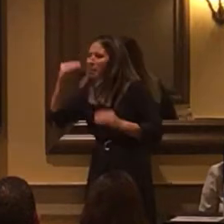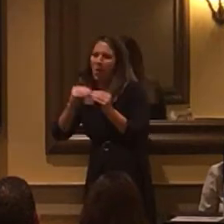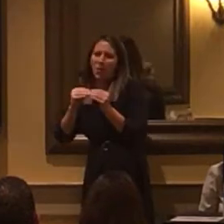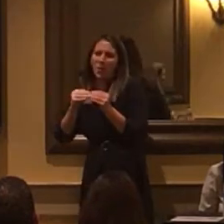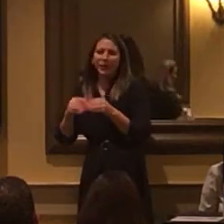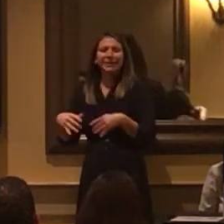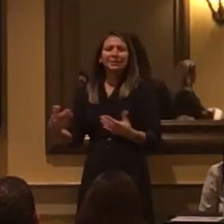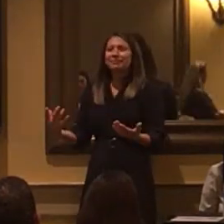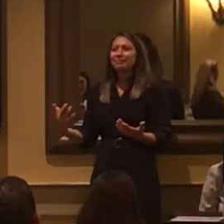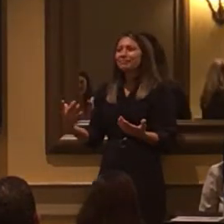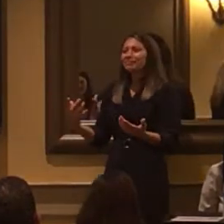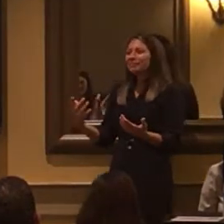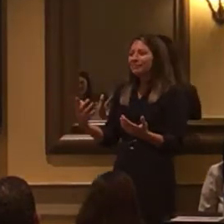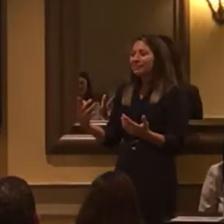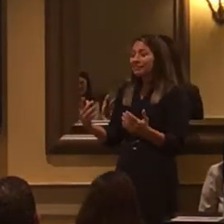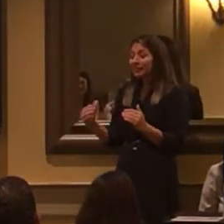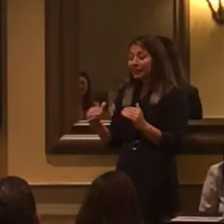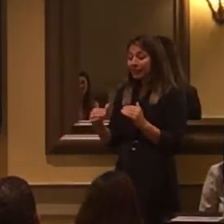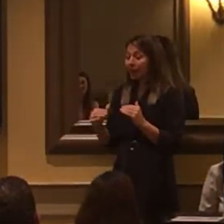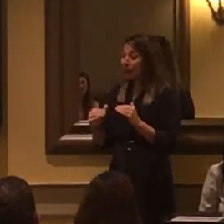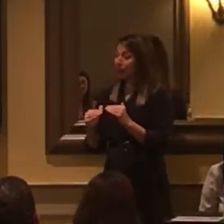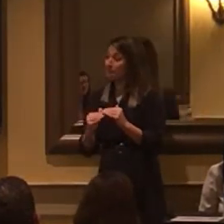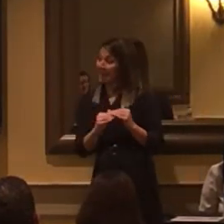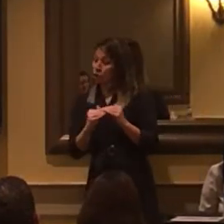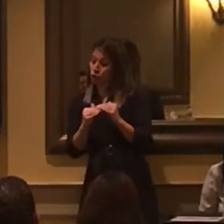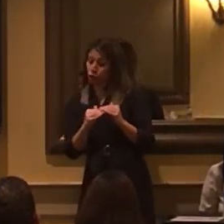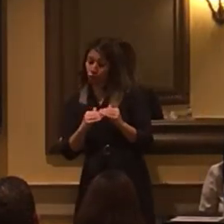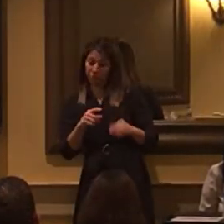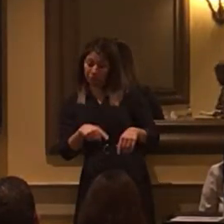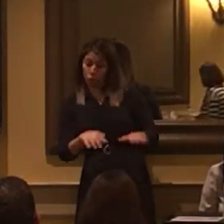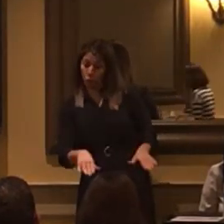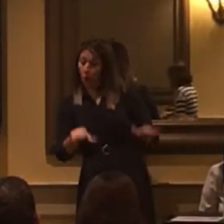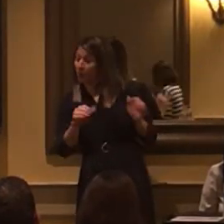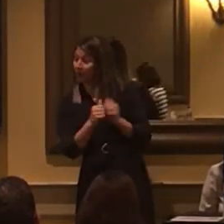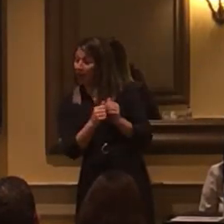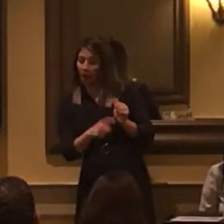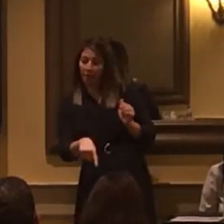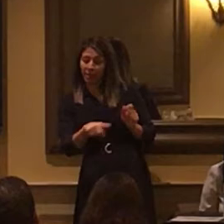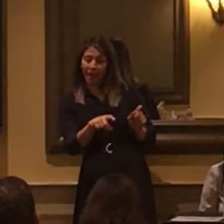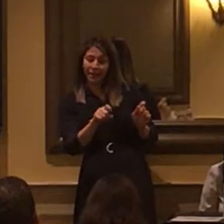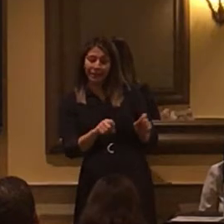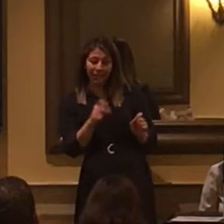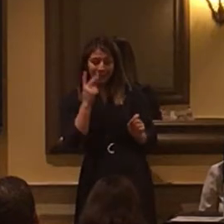the kids that you're growing up with now, they can only see what's in front of them not beyond them.